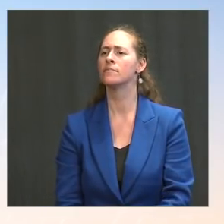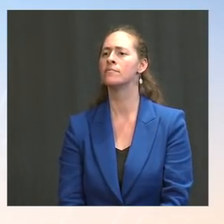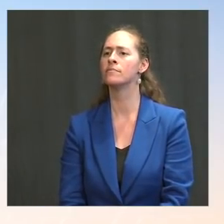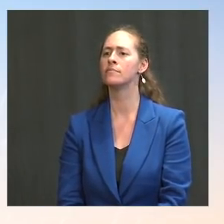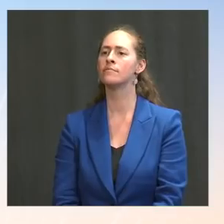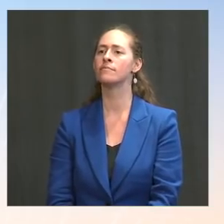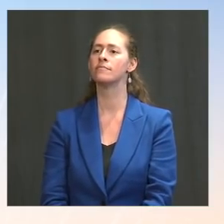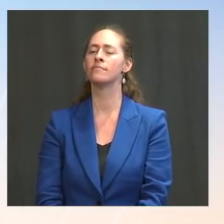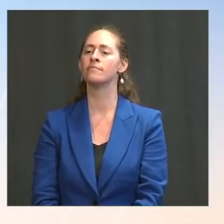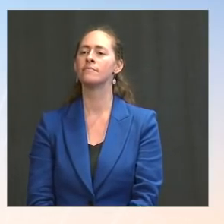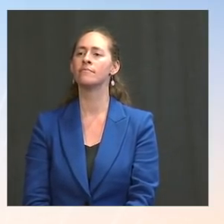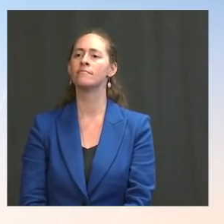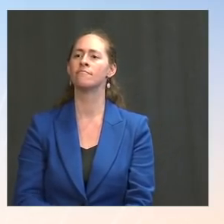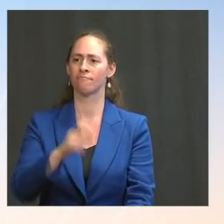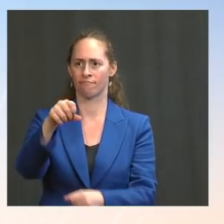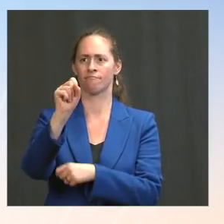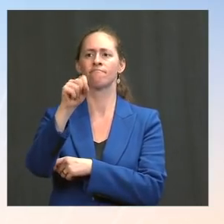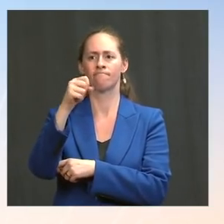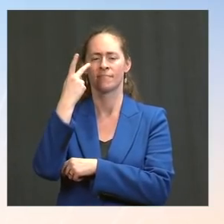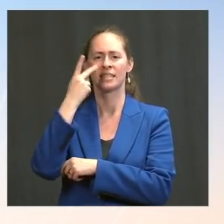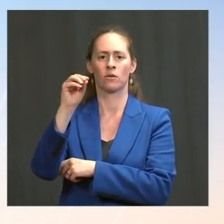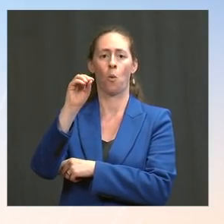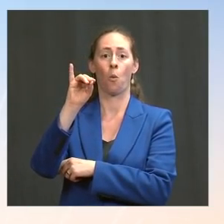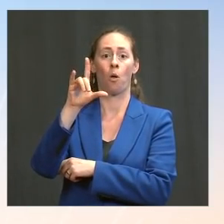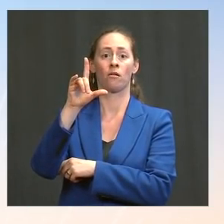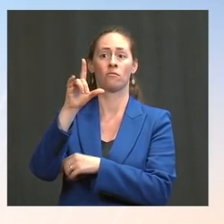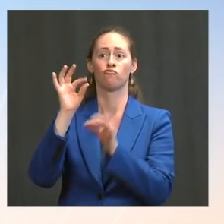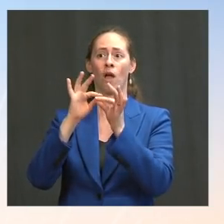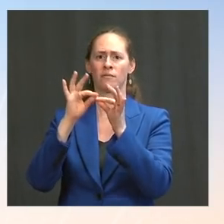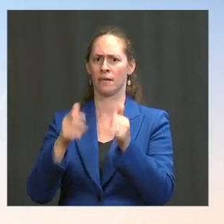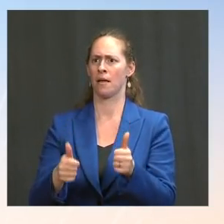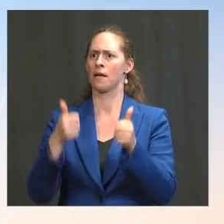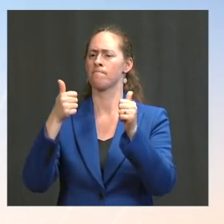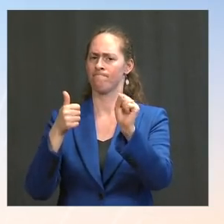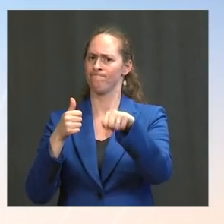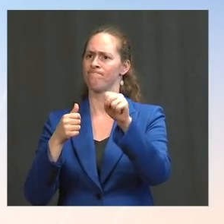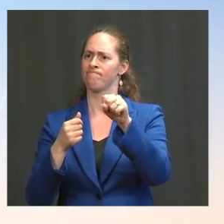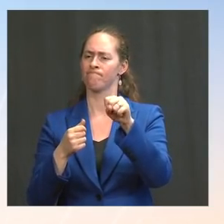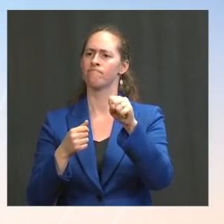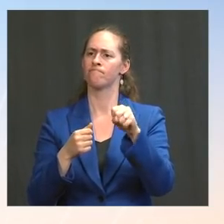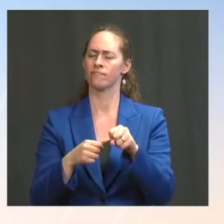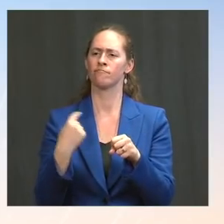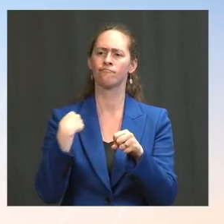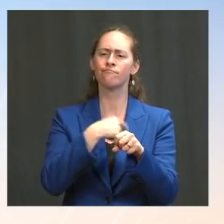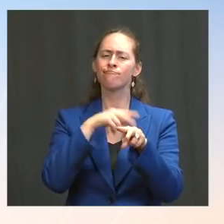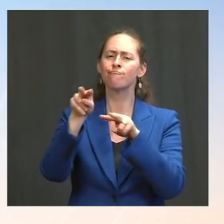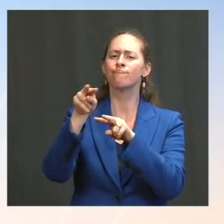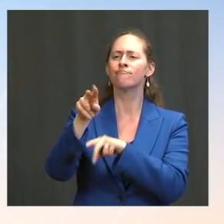day out is not, you know, in a great position? Ms. Psaki: Sure, well, Jen, let me first say